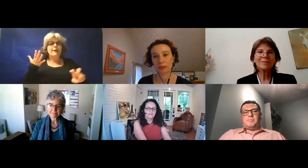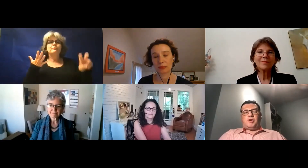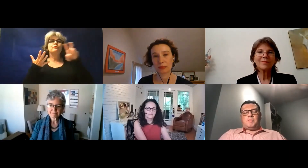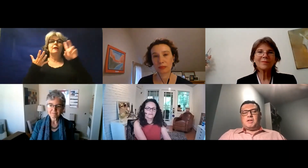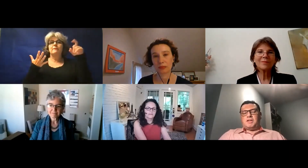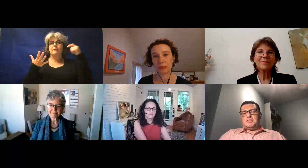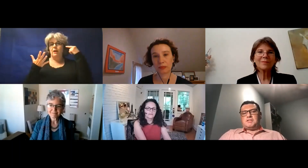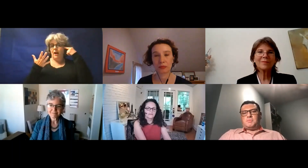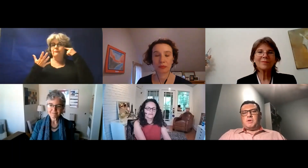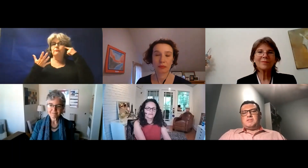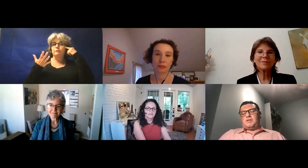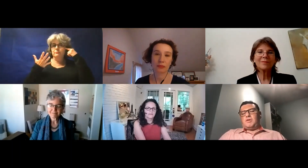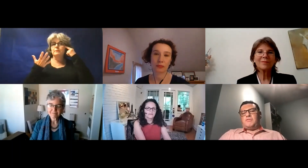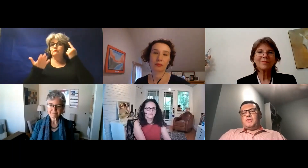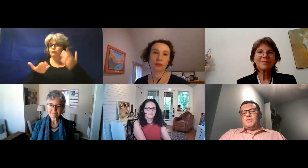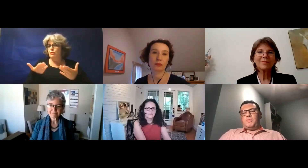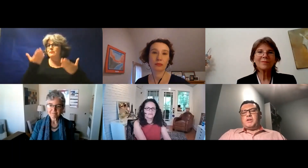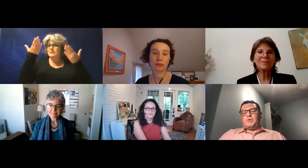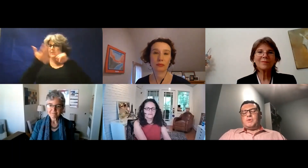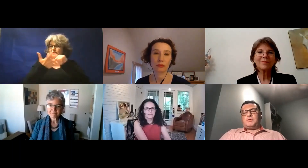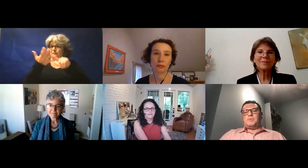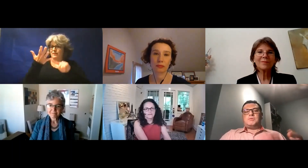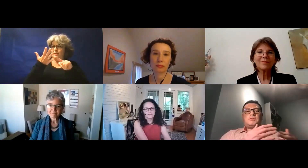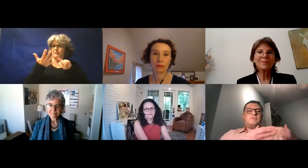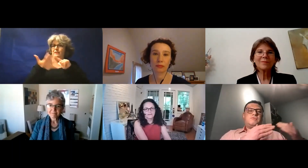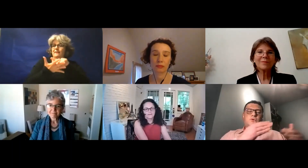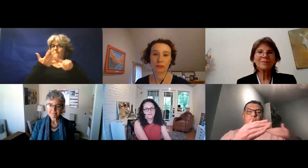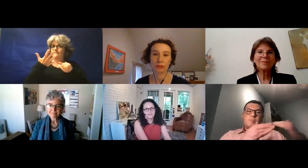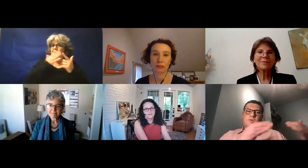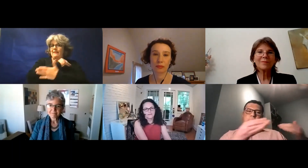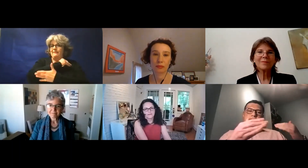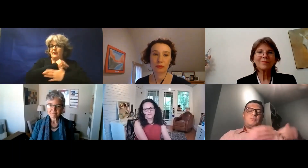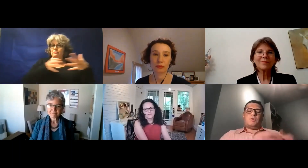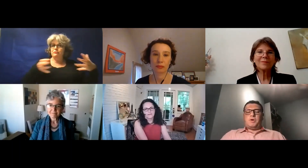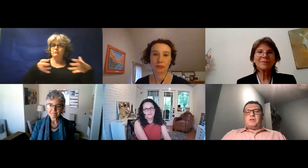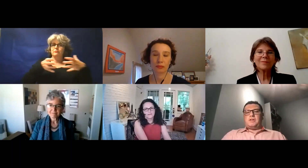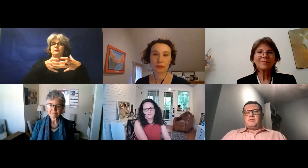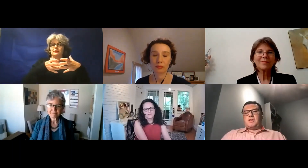recommendations as well so they're often a good way to to sort of corroborate what we're hearing